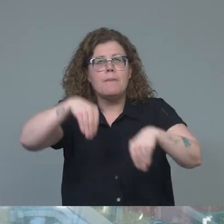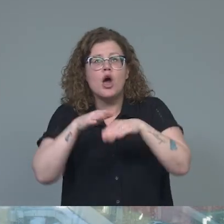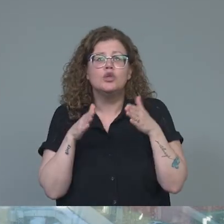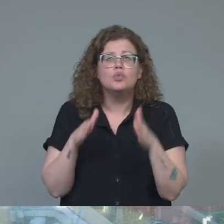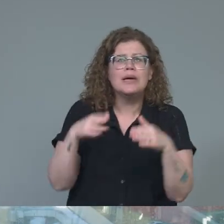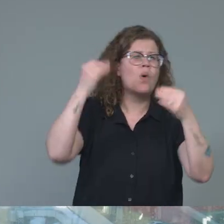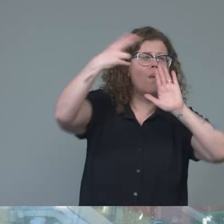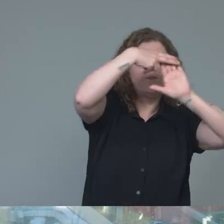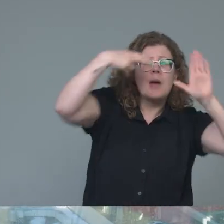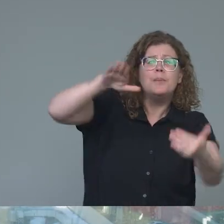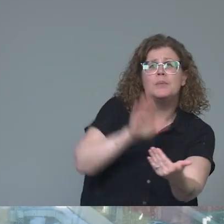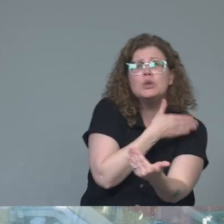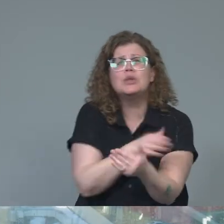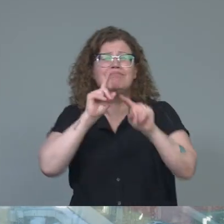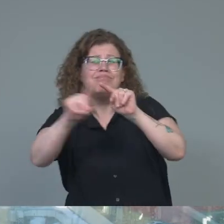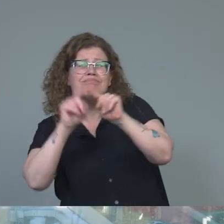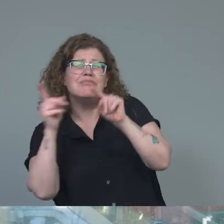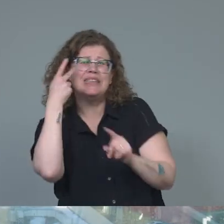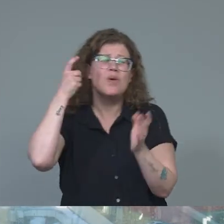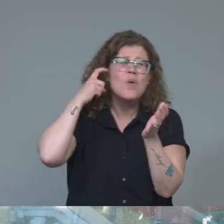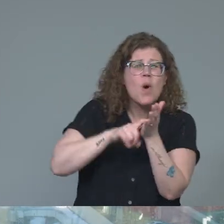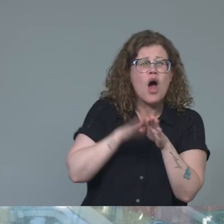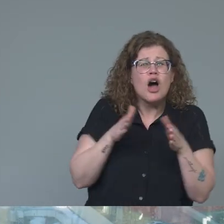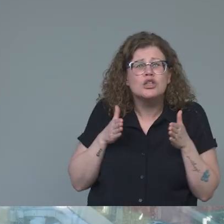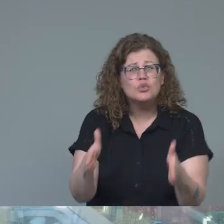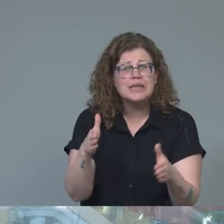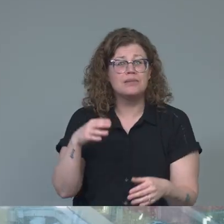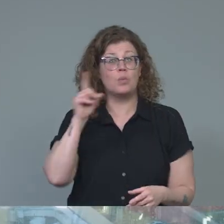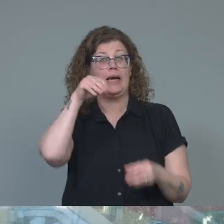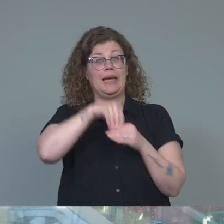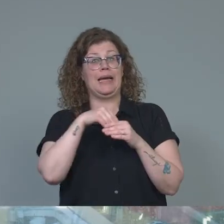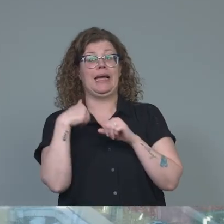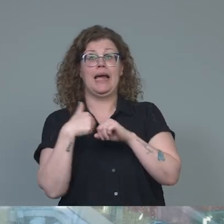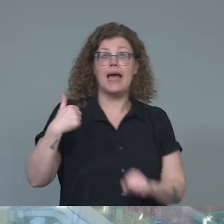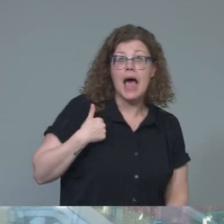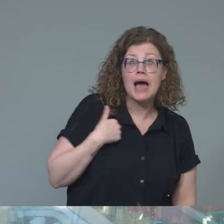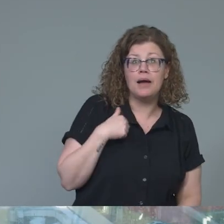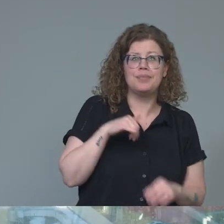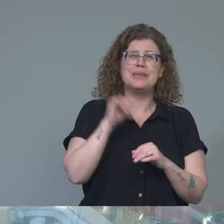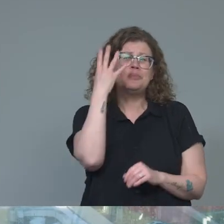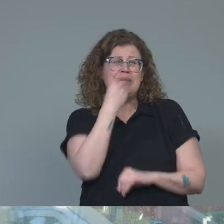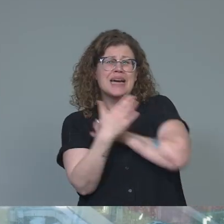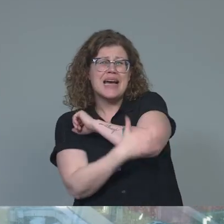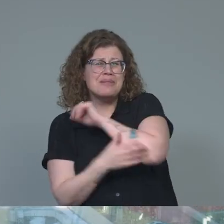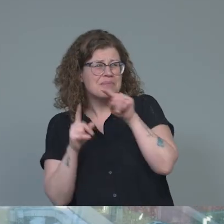beautiful and imaginative ways for decades. You know, it used to be called agiprop,